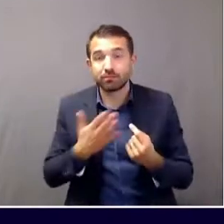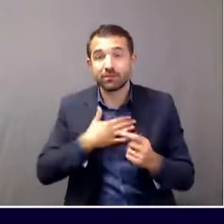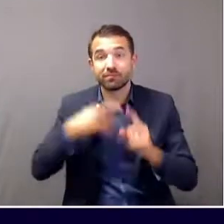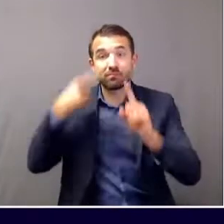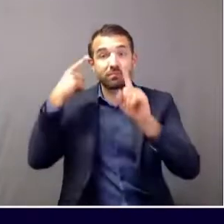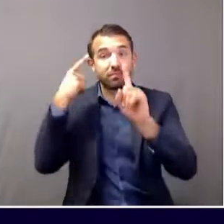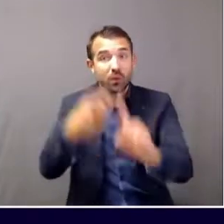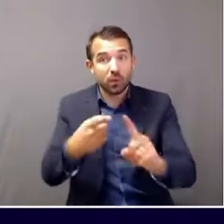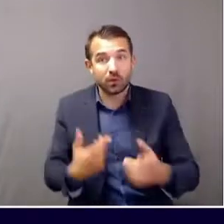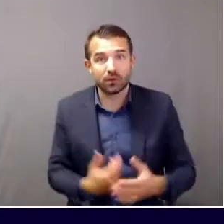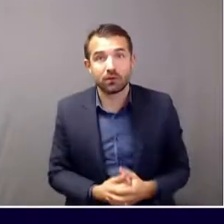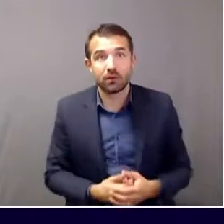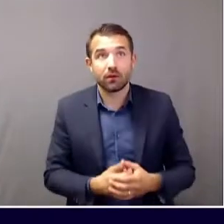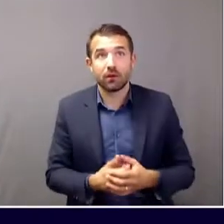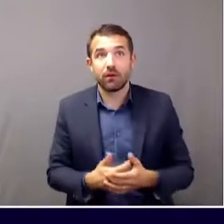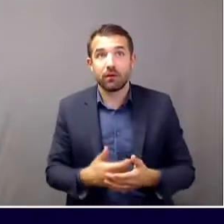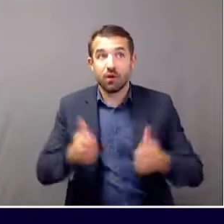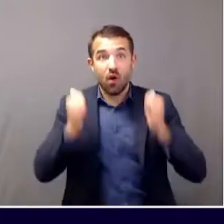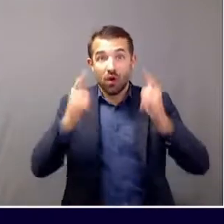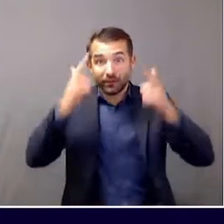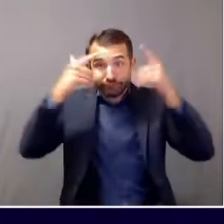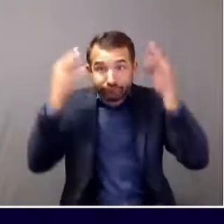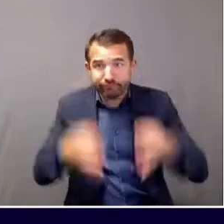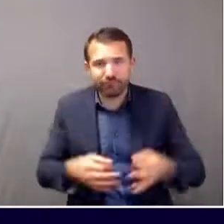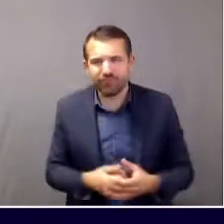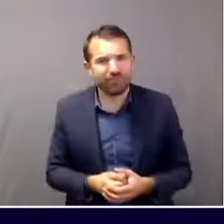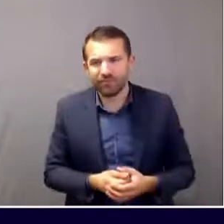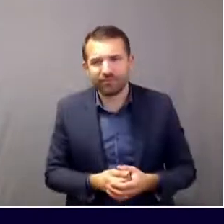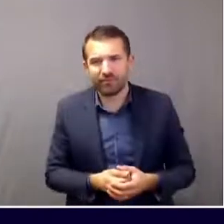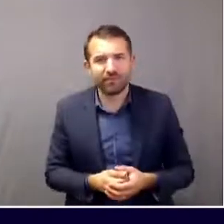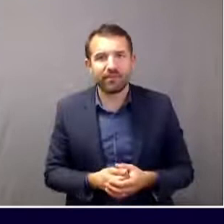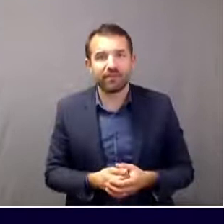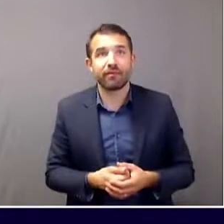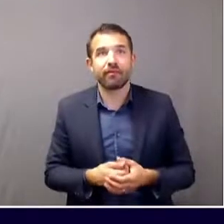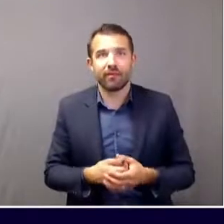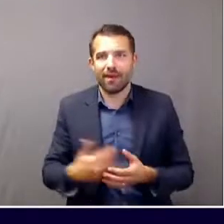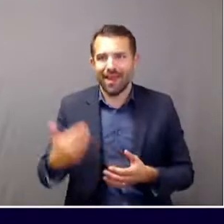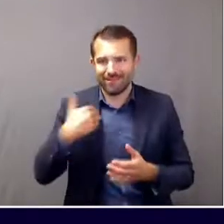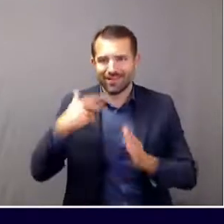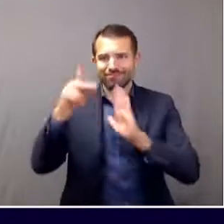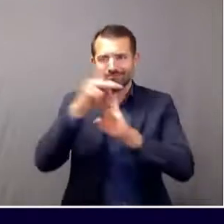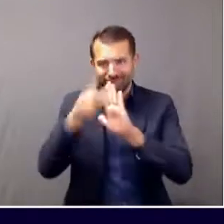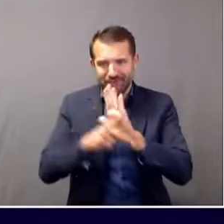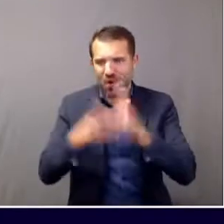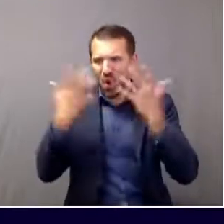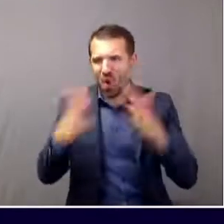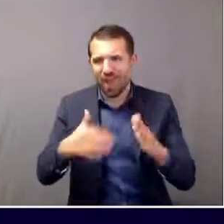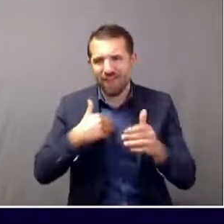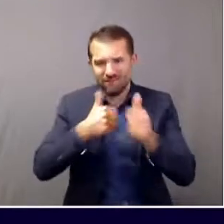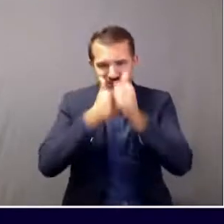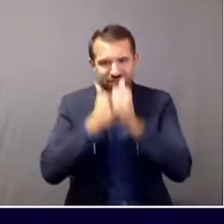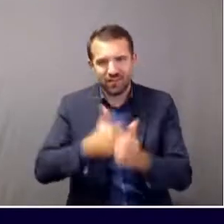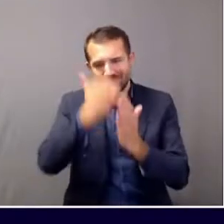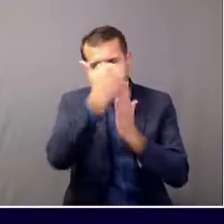in the clinical trial protocols well in advance okay great